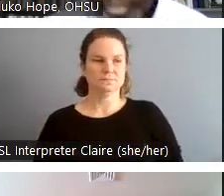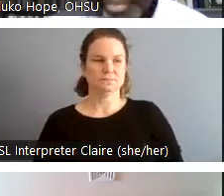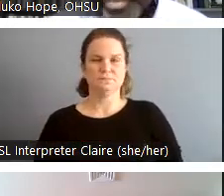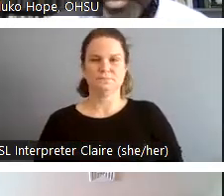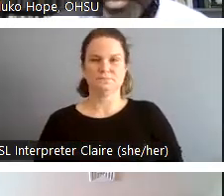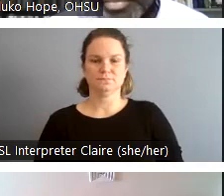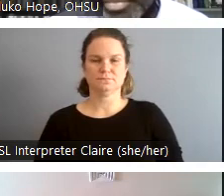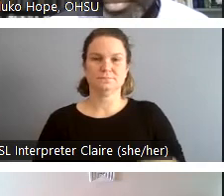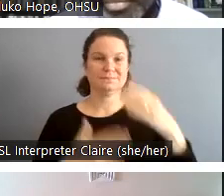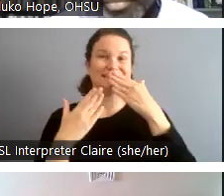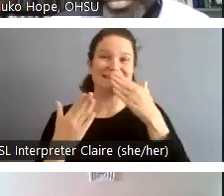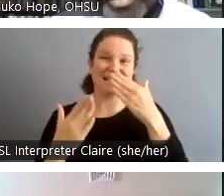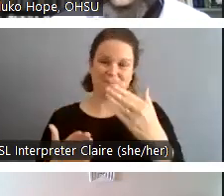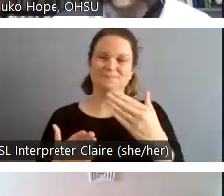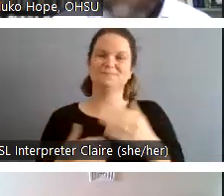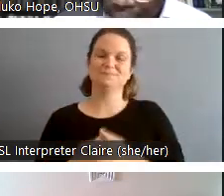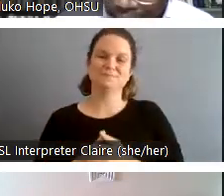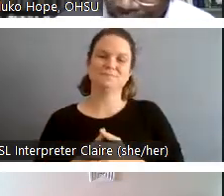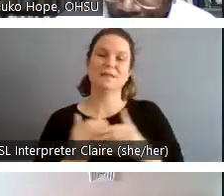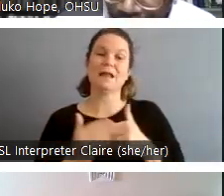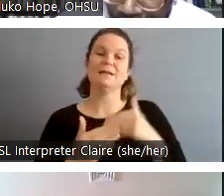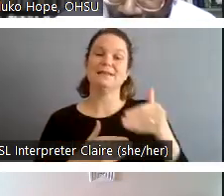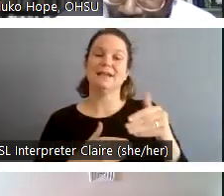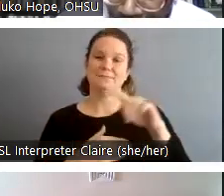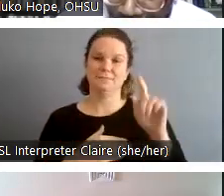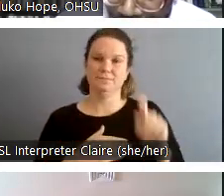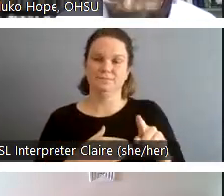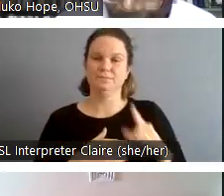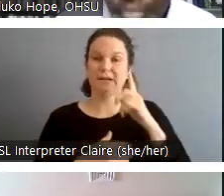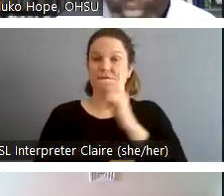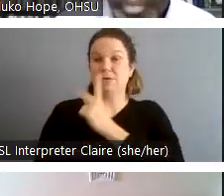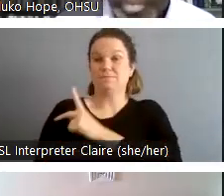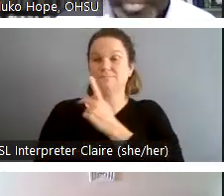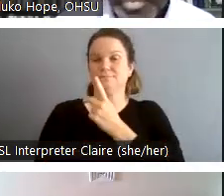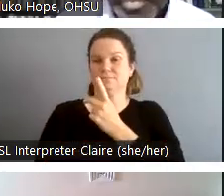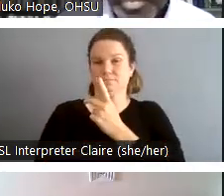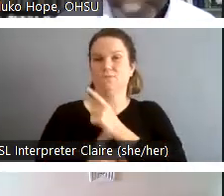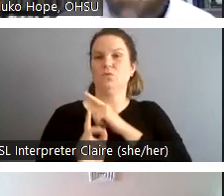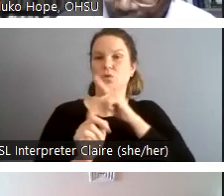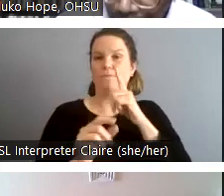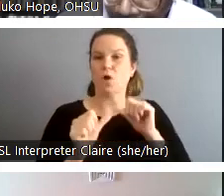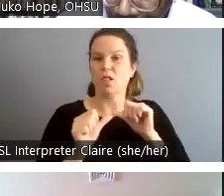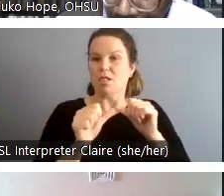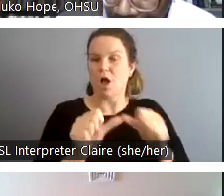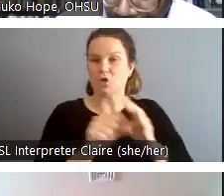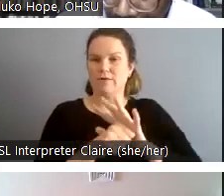Thank you, Dr. Hope. This is Lynn. The next question is: for patients that are being